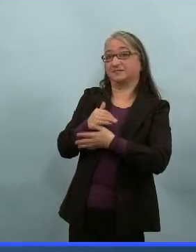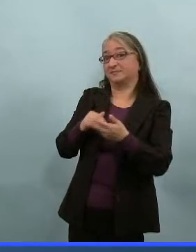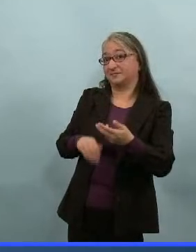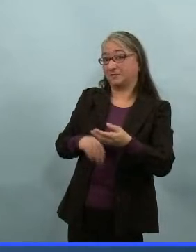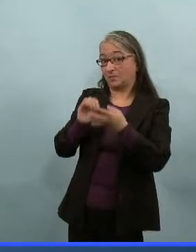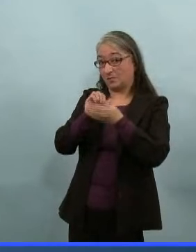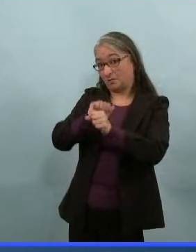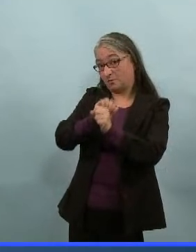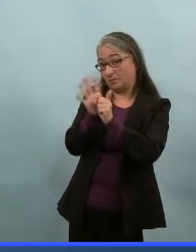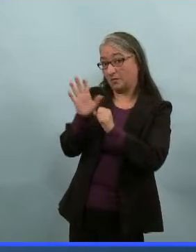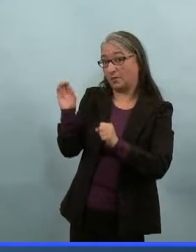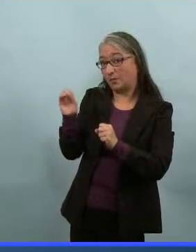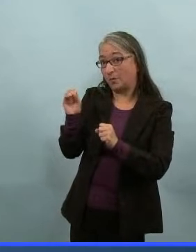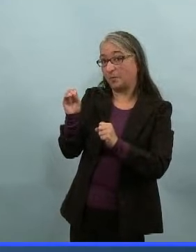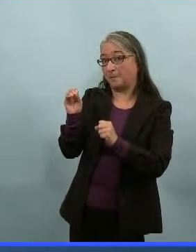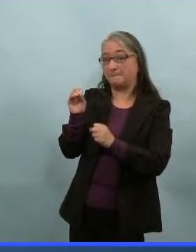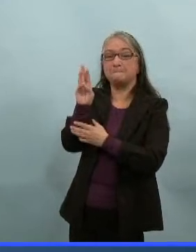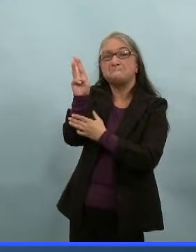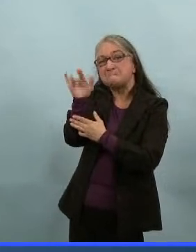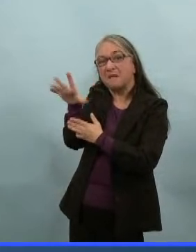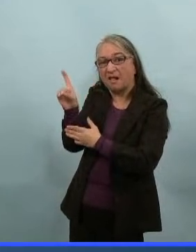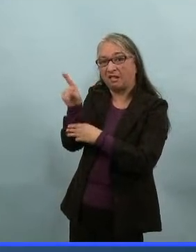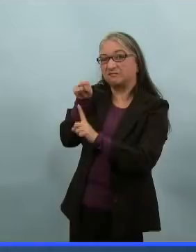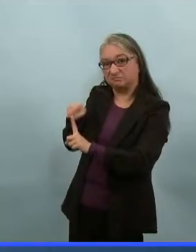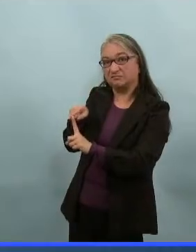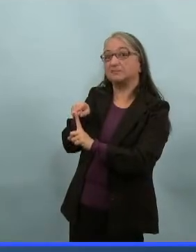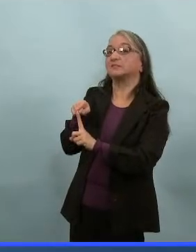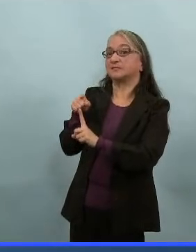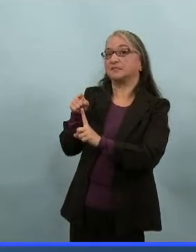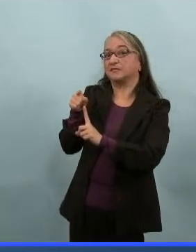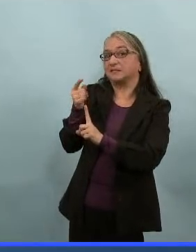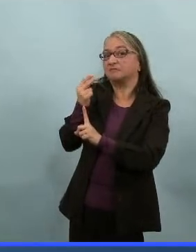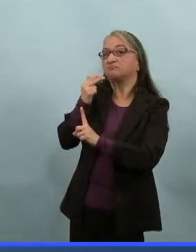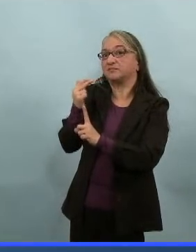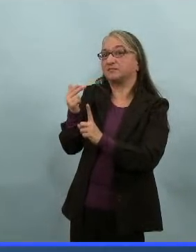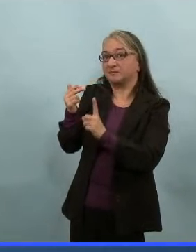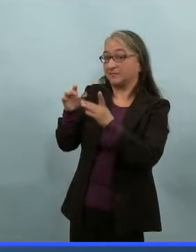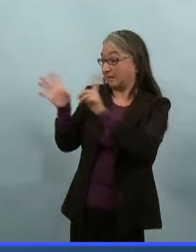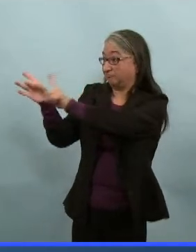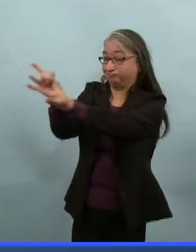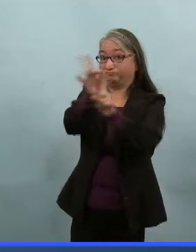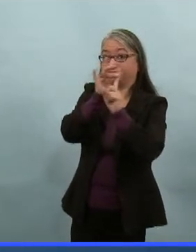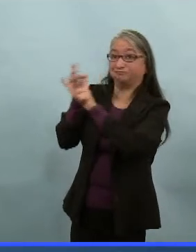it also suggests it's spreading and you've said this much more widely and today we've learned